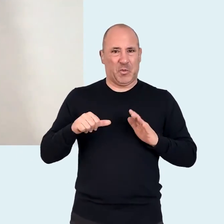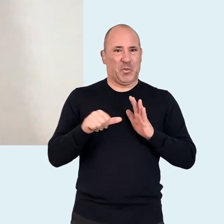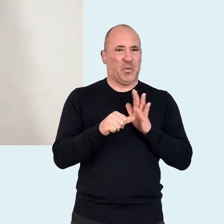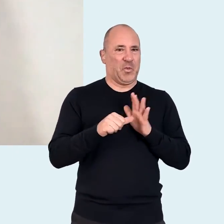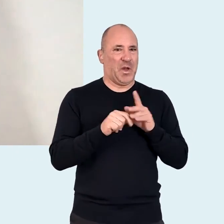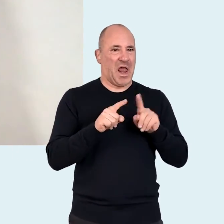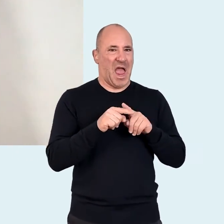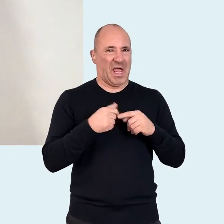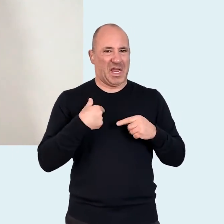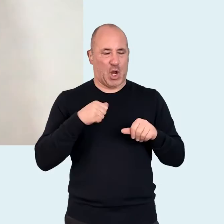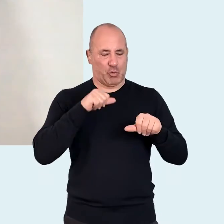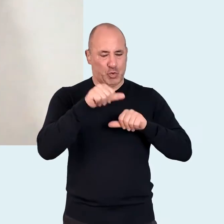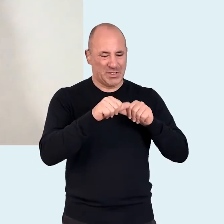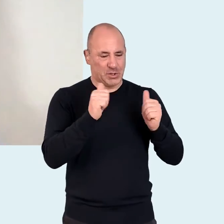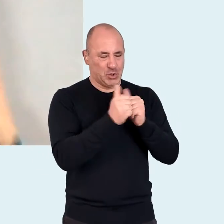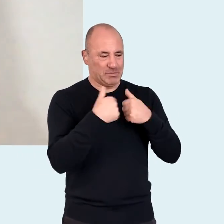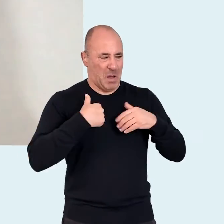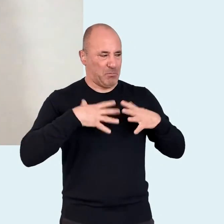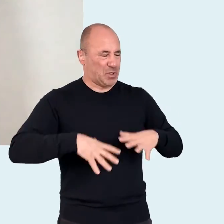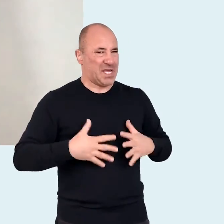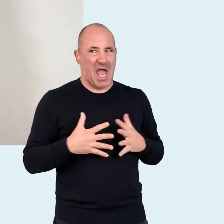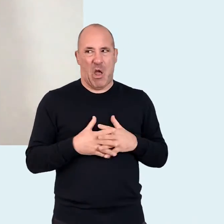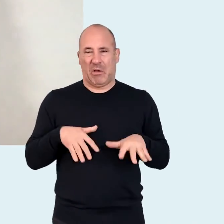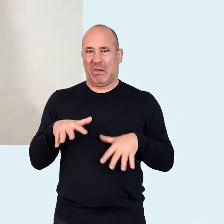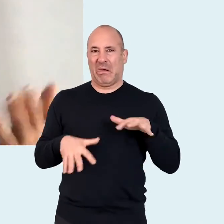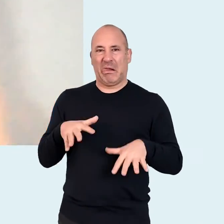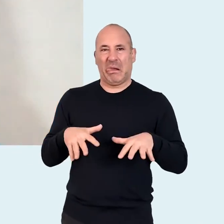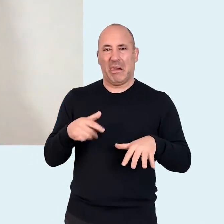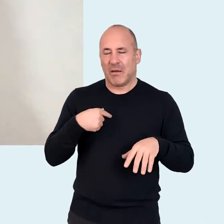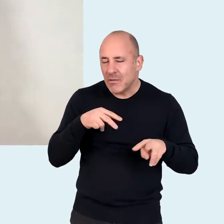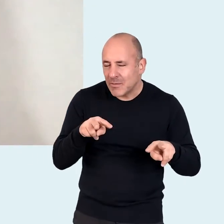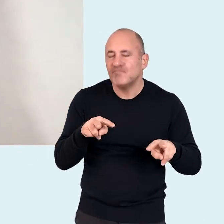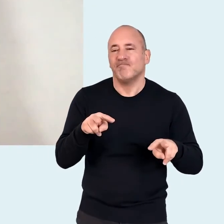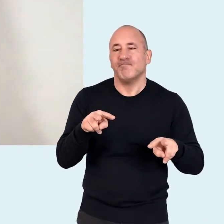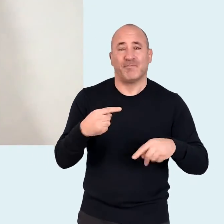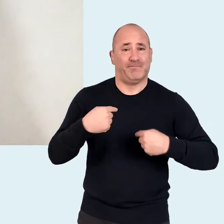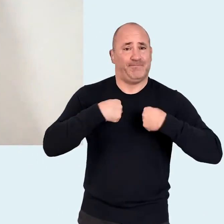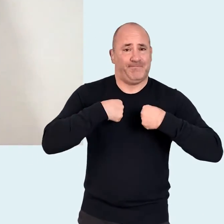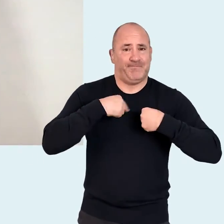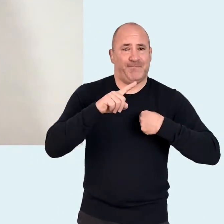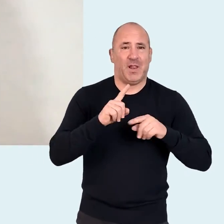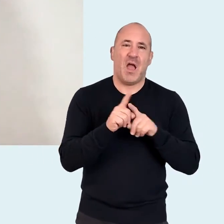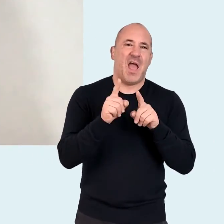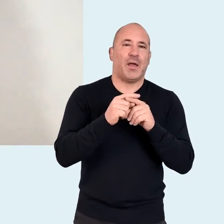a decision for themselves about how best to adapt that routine to their body. So for me,